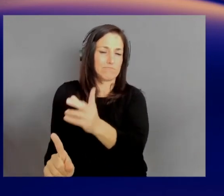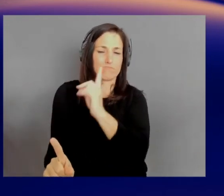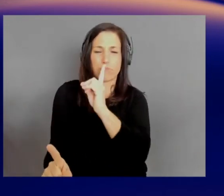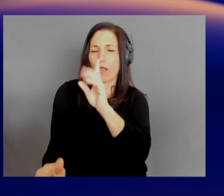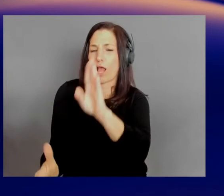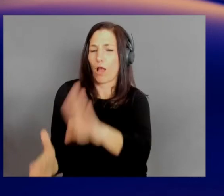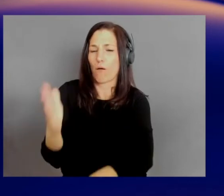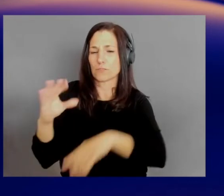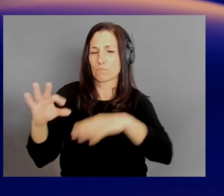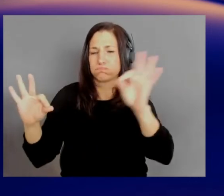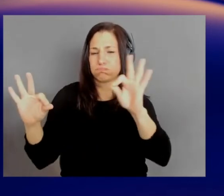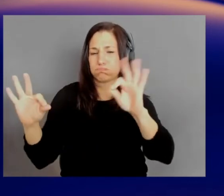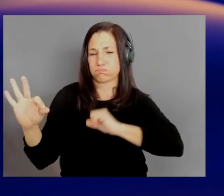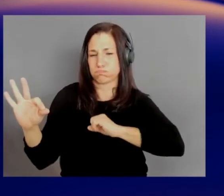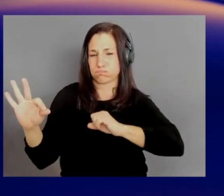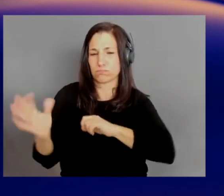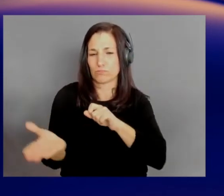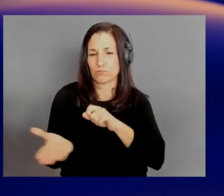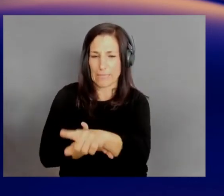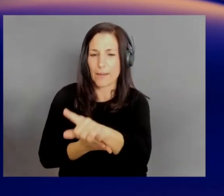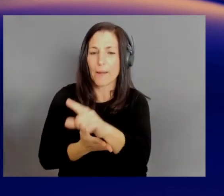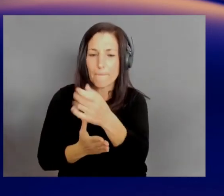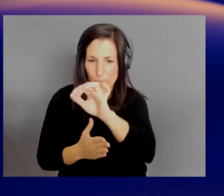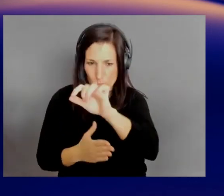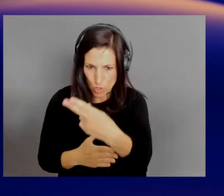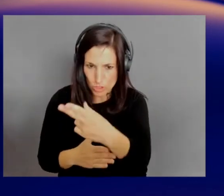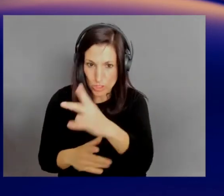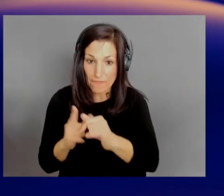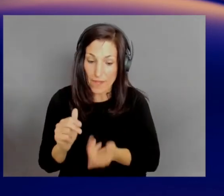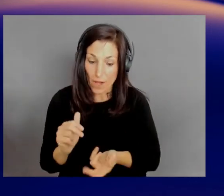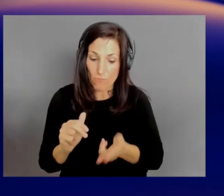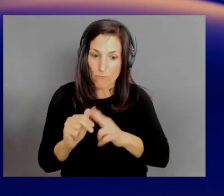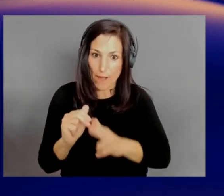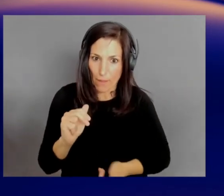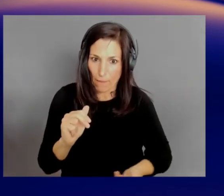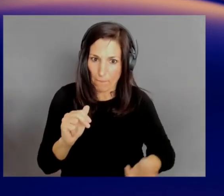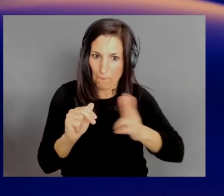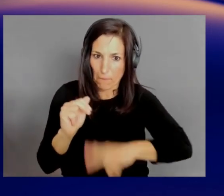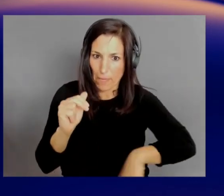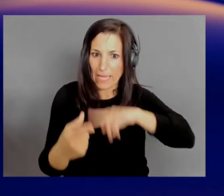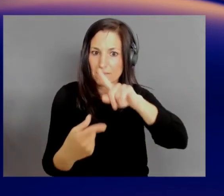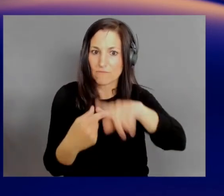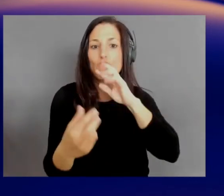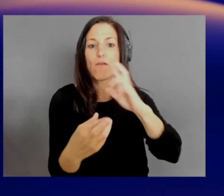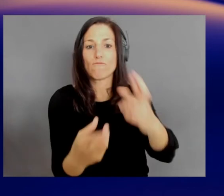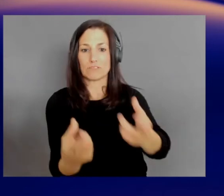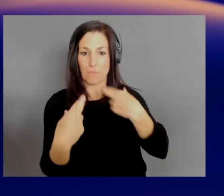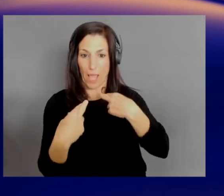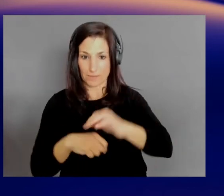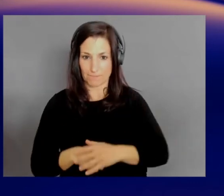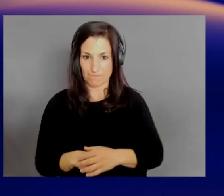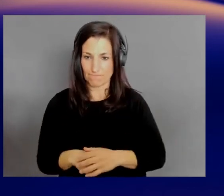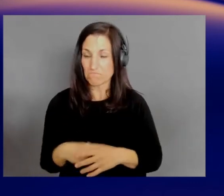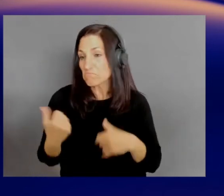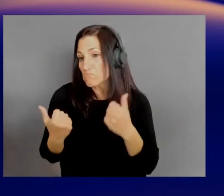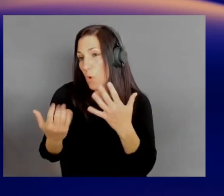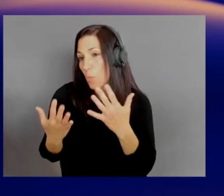And then I'm gonna gradually ramp up until I get a response. So did I get a response after that? Let me wait a day, send them an email,